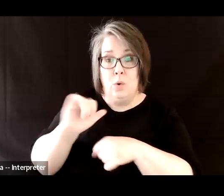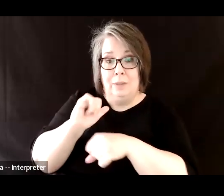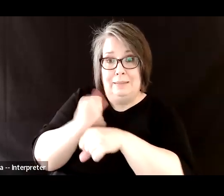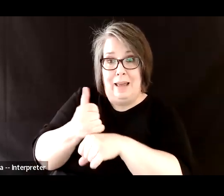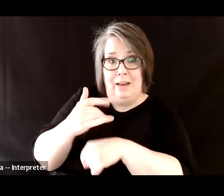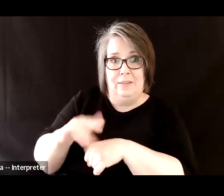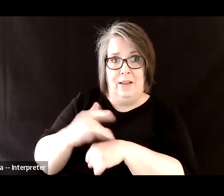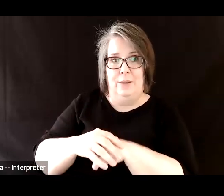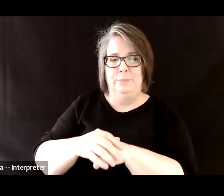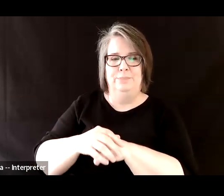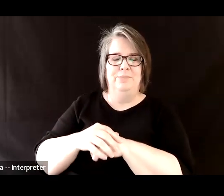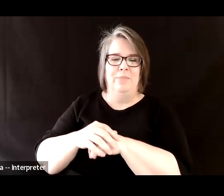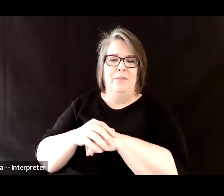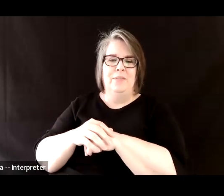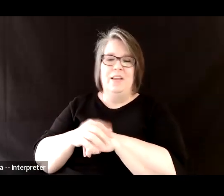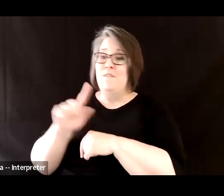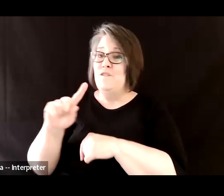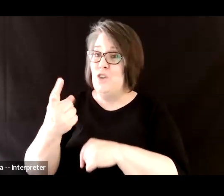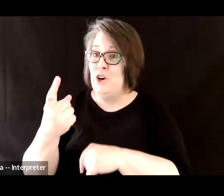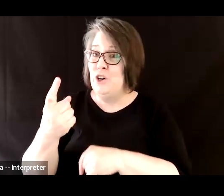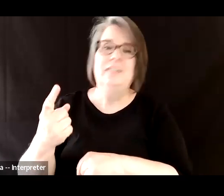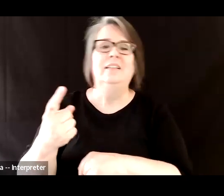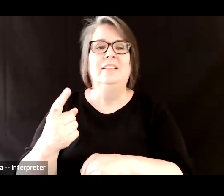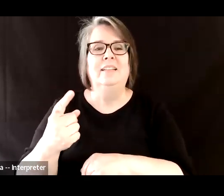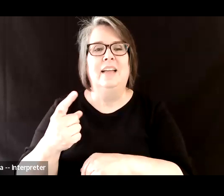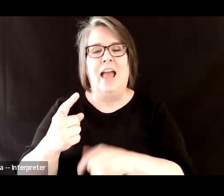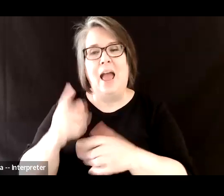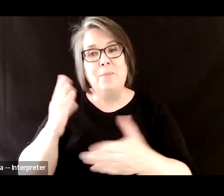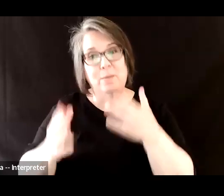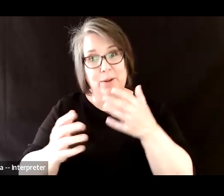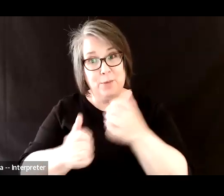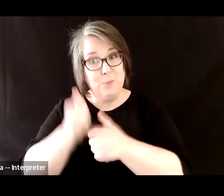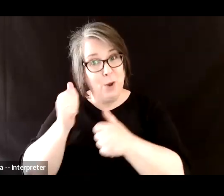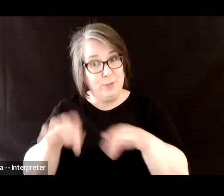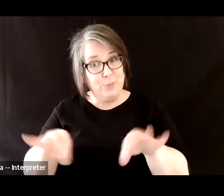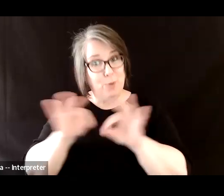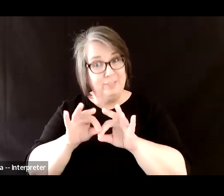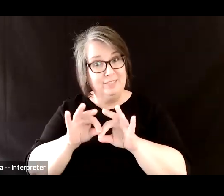So the first thing, and give me the most important to any